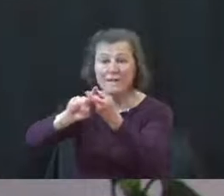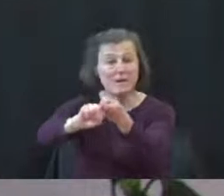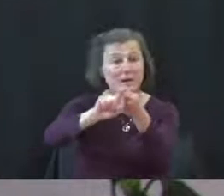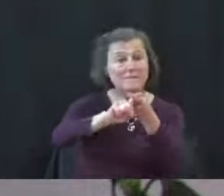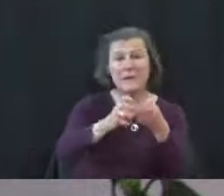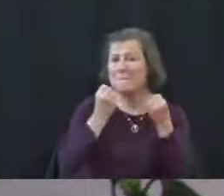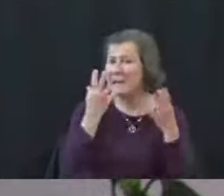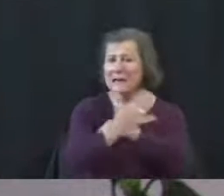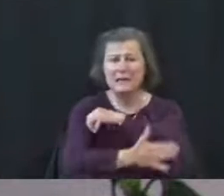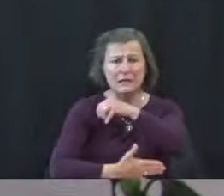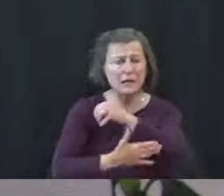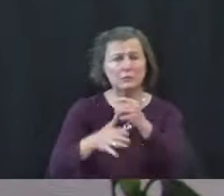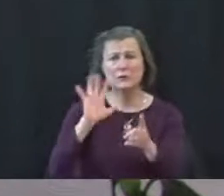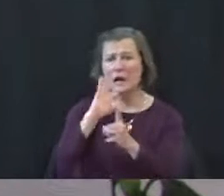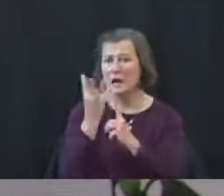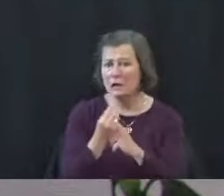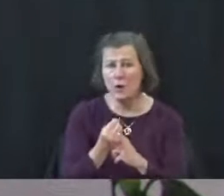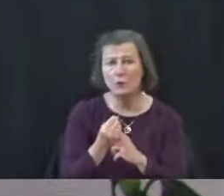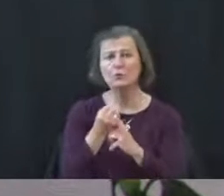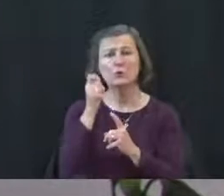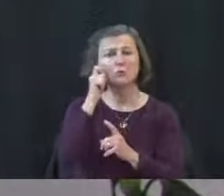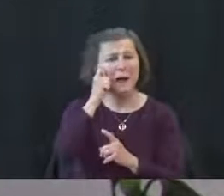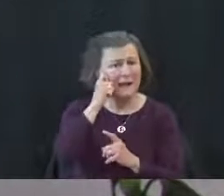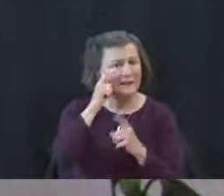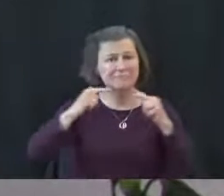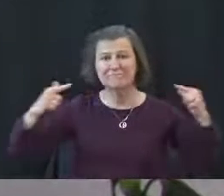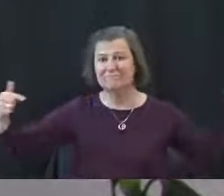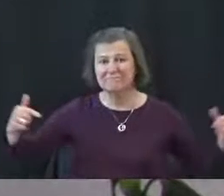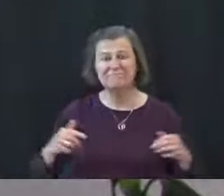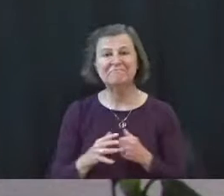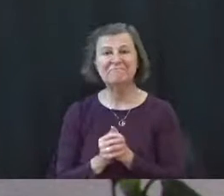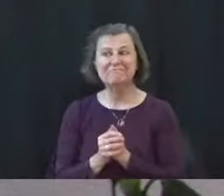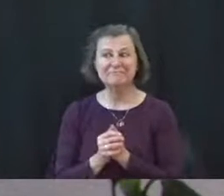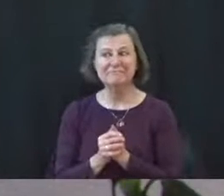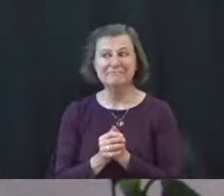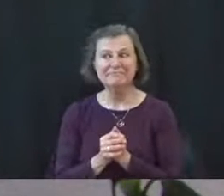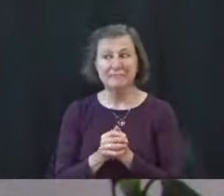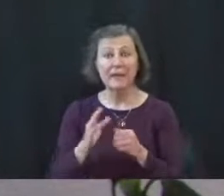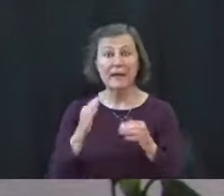and cultures and races. Then too, in the ministry, you get to meet